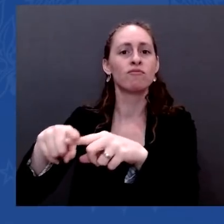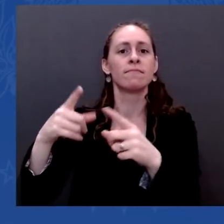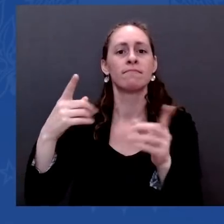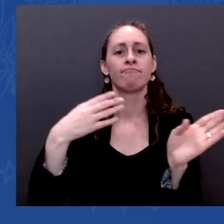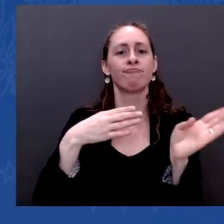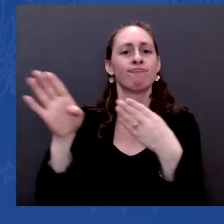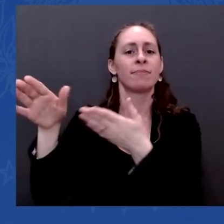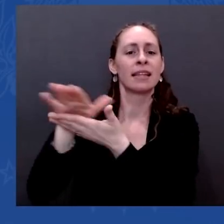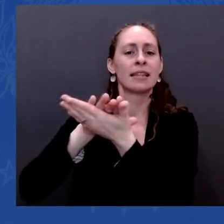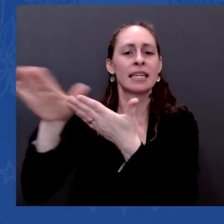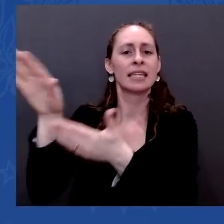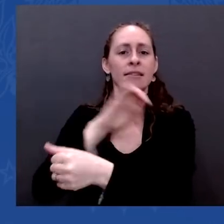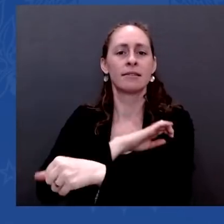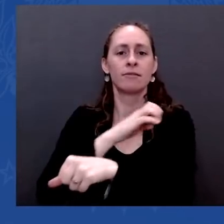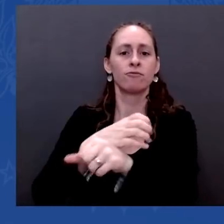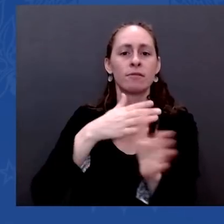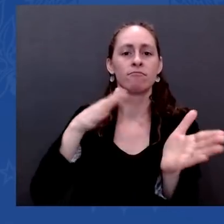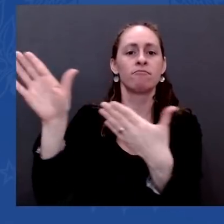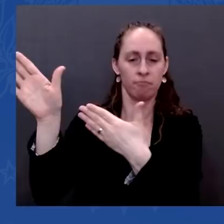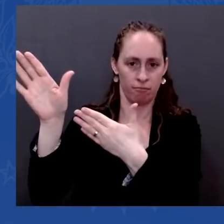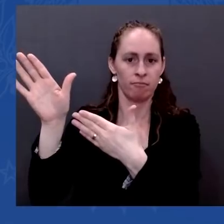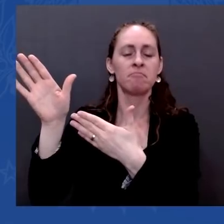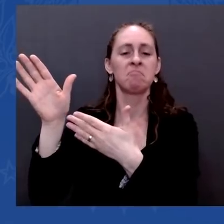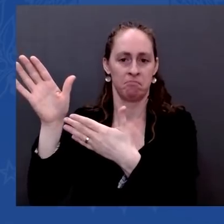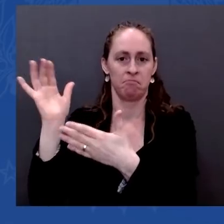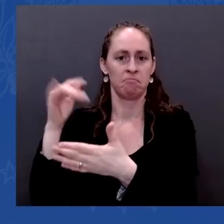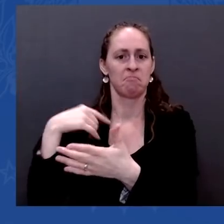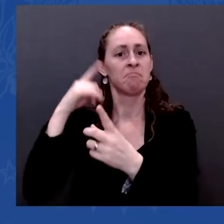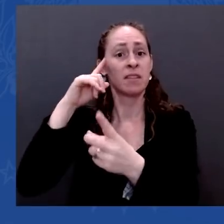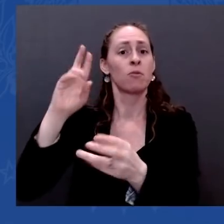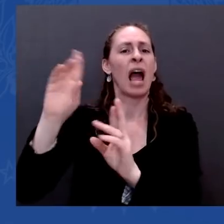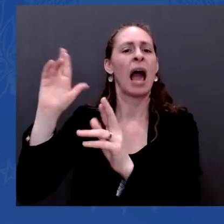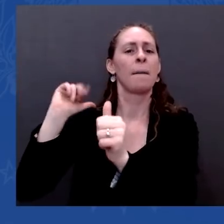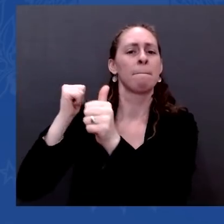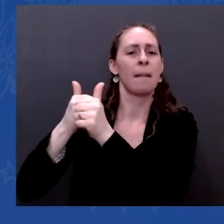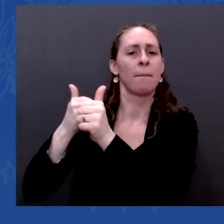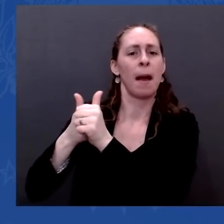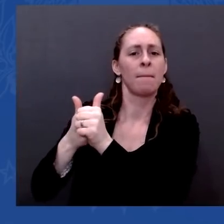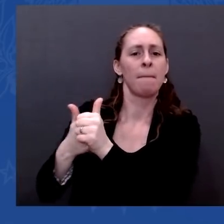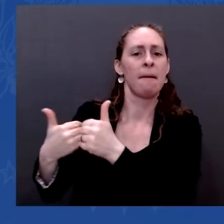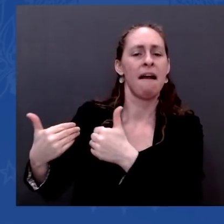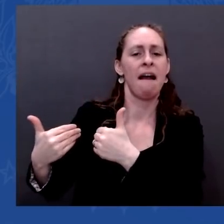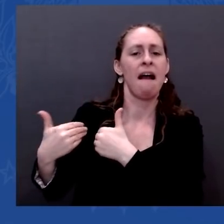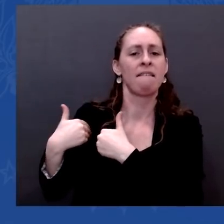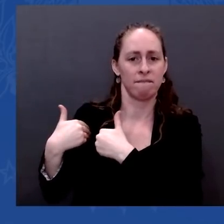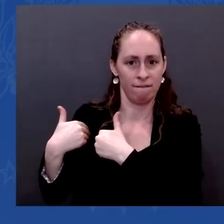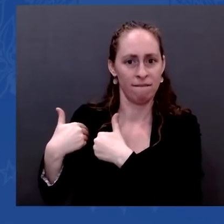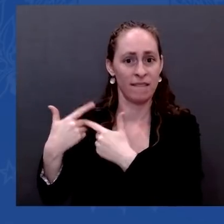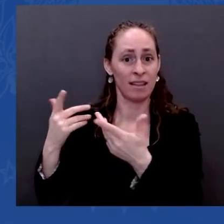and have a strategy for Germany but also worldwide on the use of hydrogen,